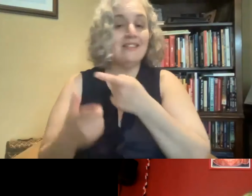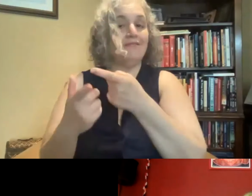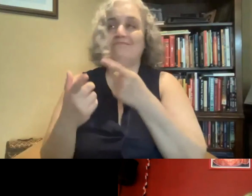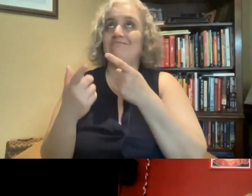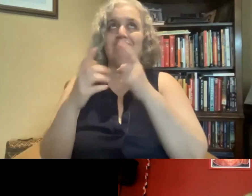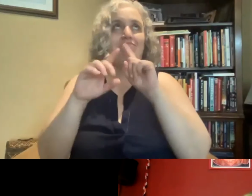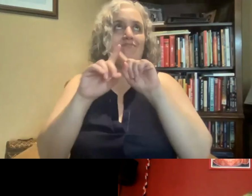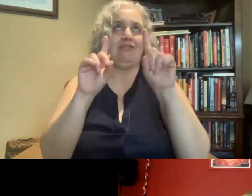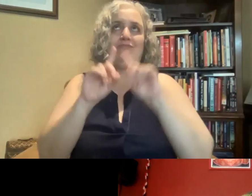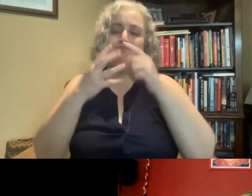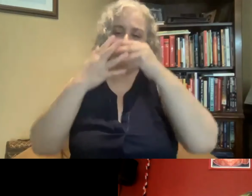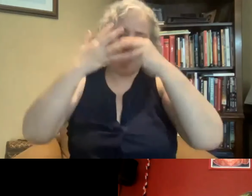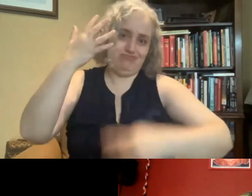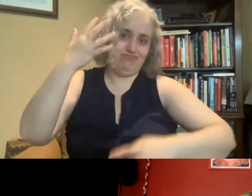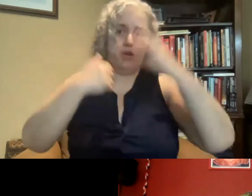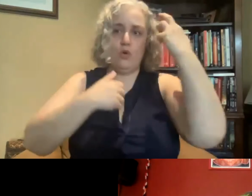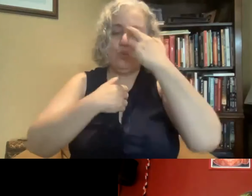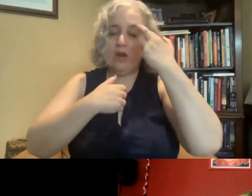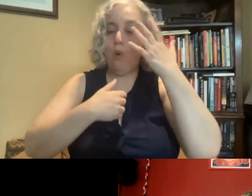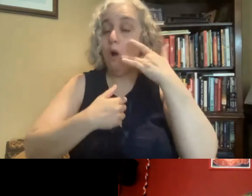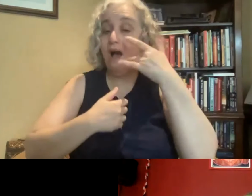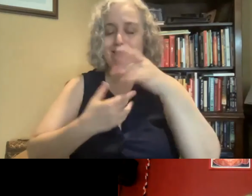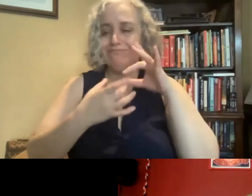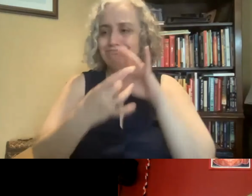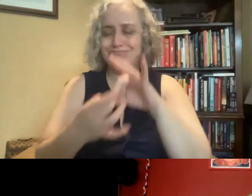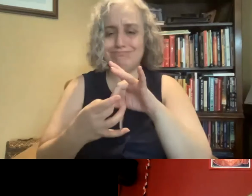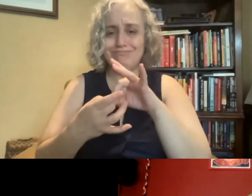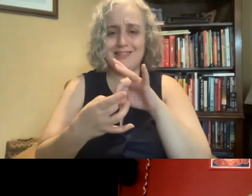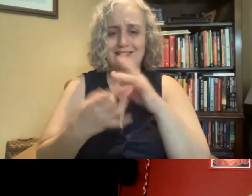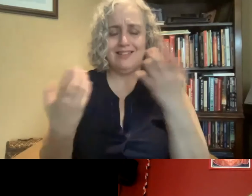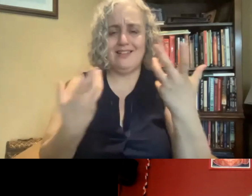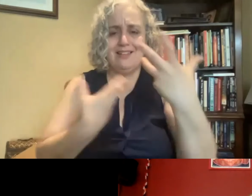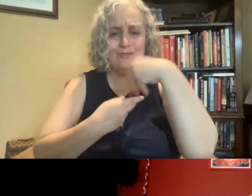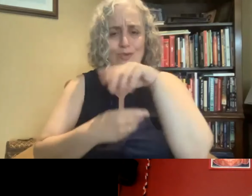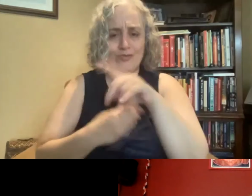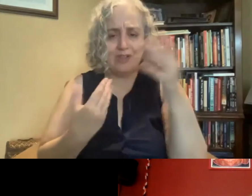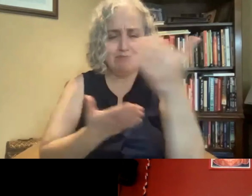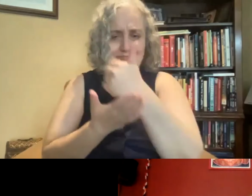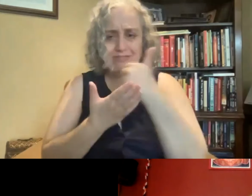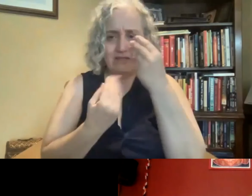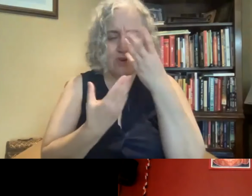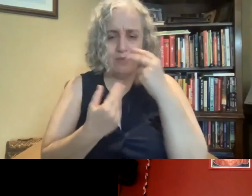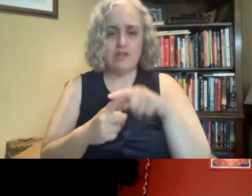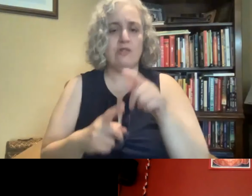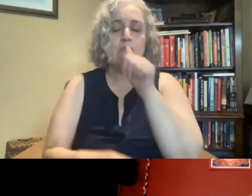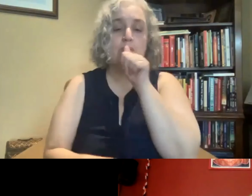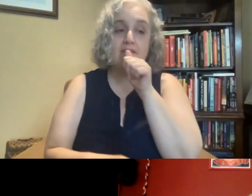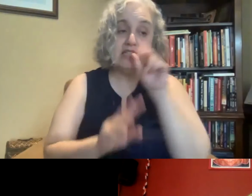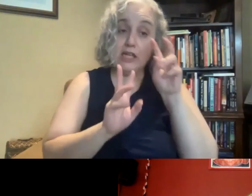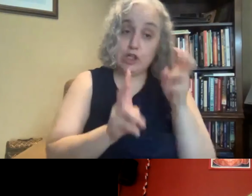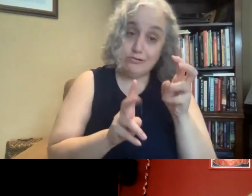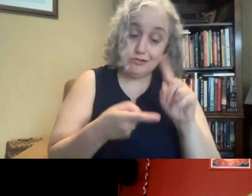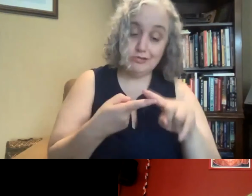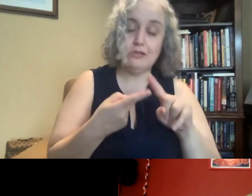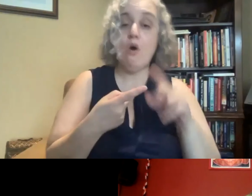why it isn't really culminating into these larger datasets. Whether it's privacy issues or